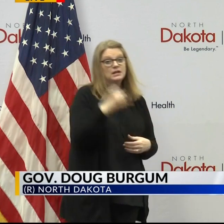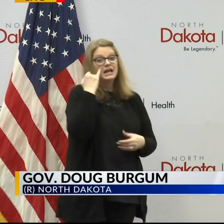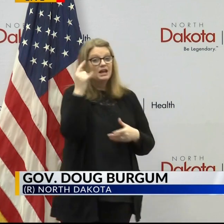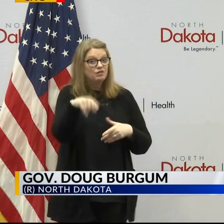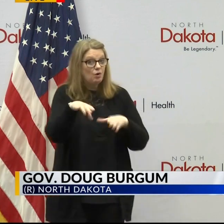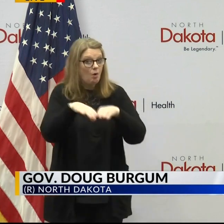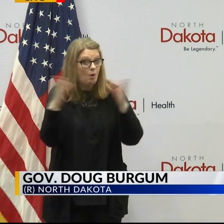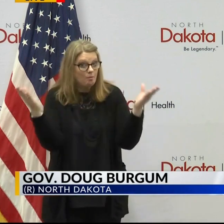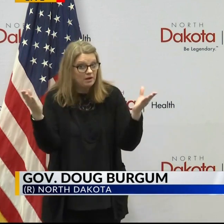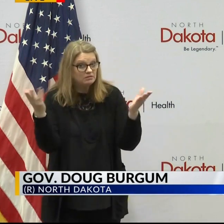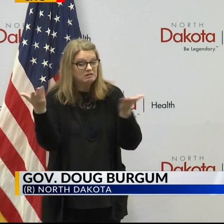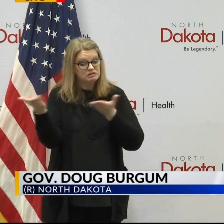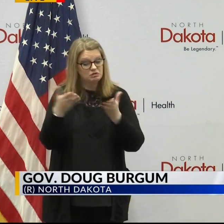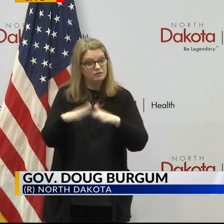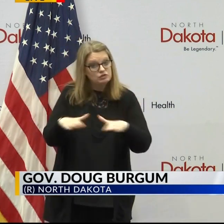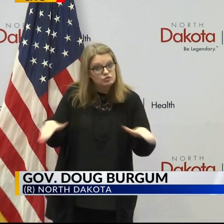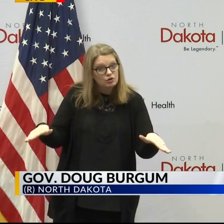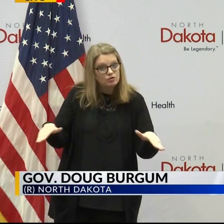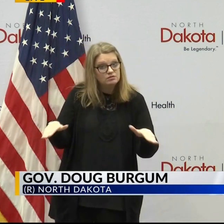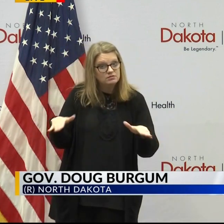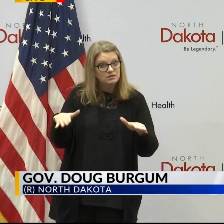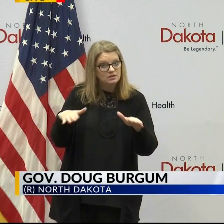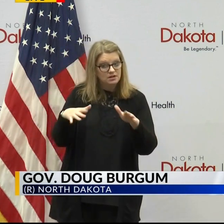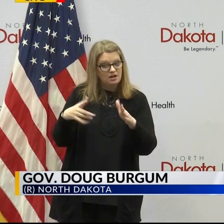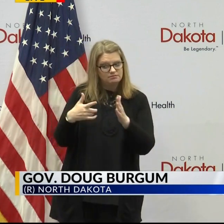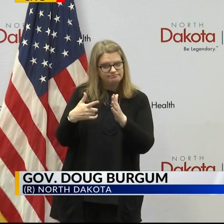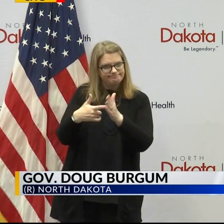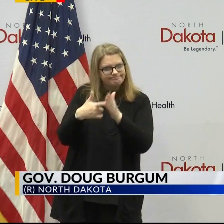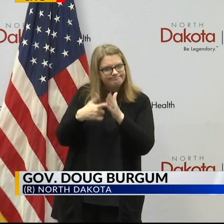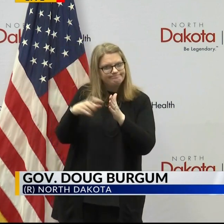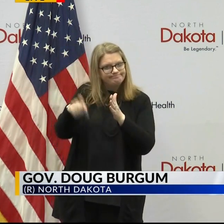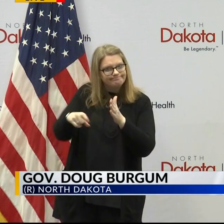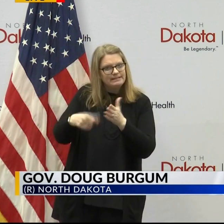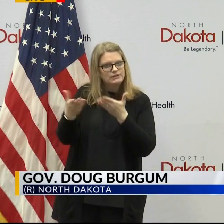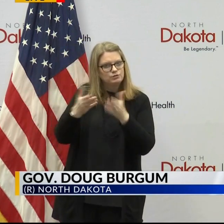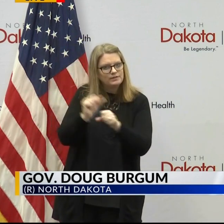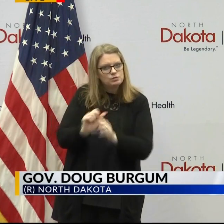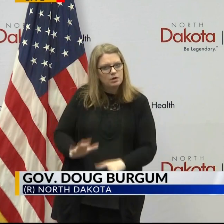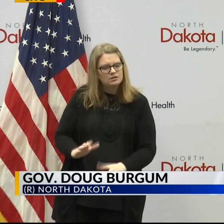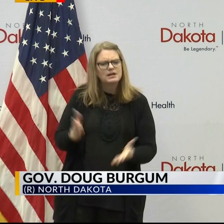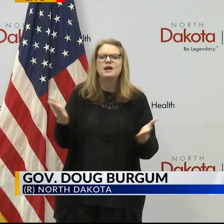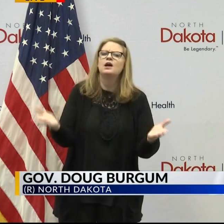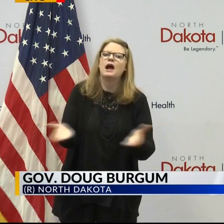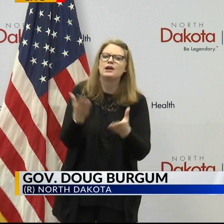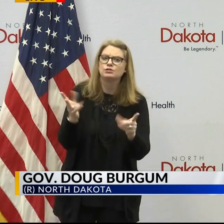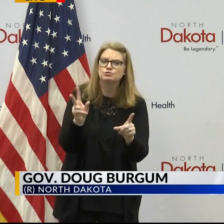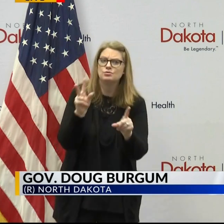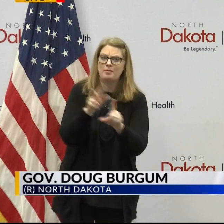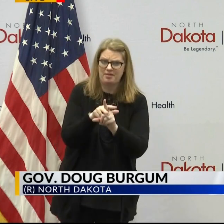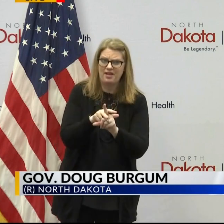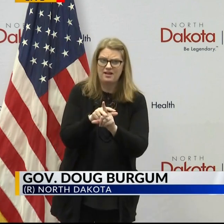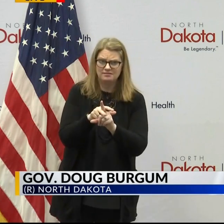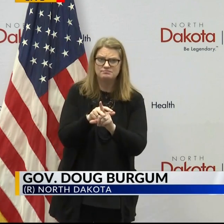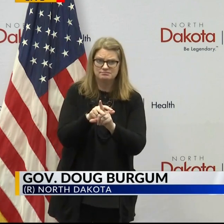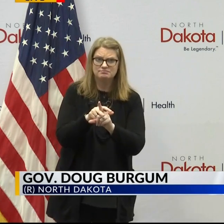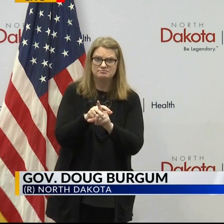IMMEDIATE THE TWO CRITERIAS AND THEY APPLY, THOSE ARE THE ONES THAT RECEIVE THE PAYMENTS. IF YOU'RE OUT THERE, OPEN AND